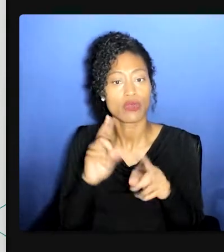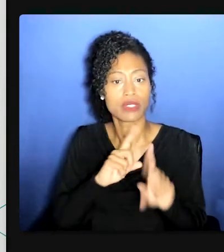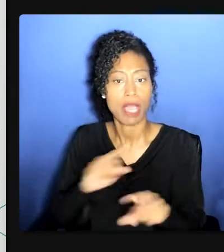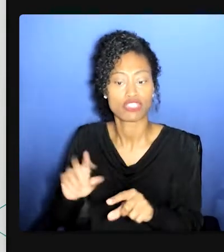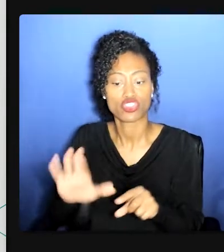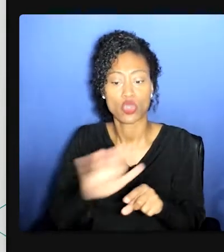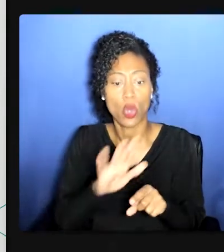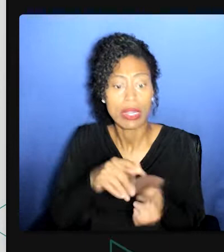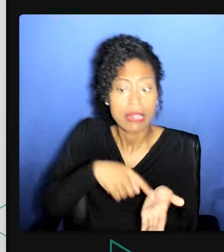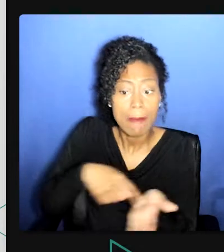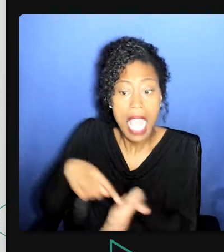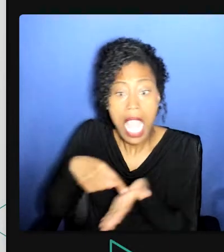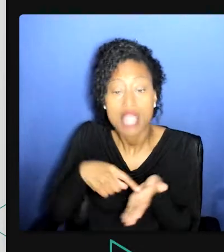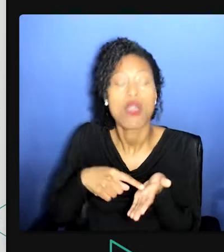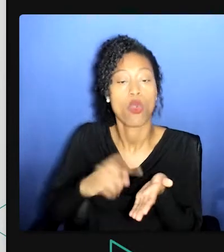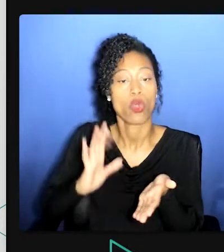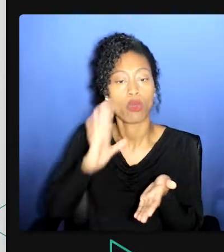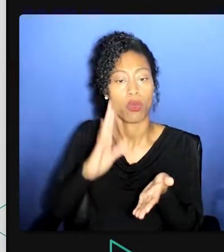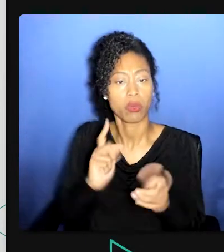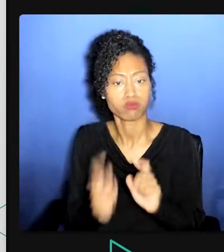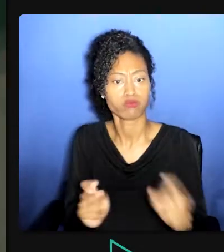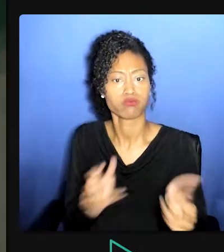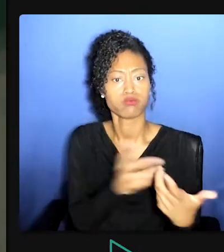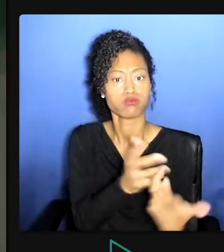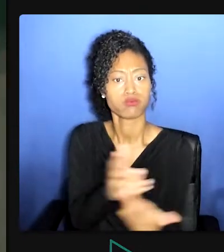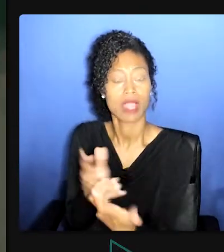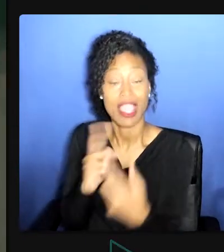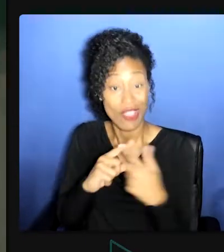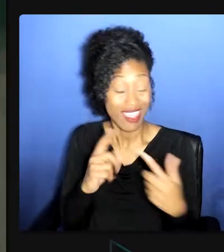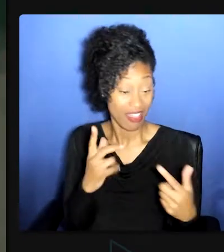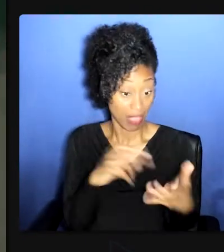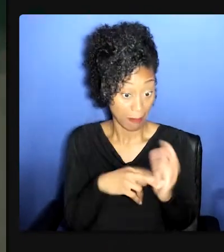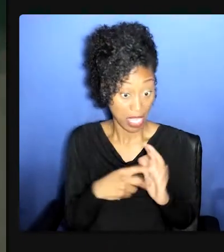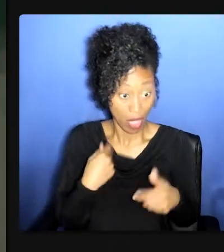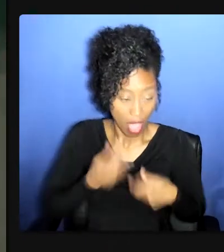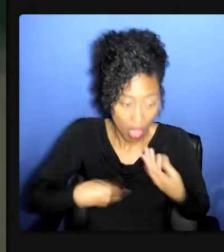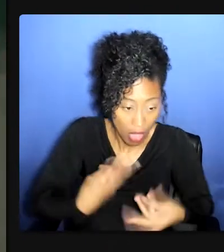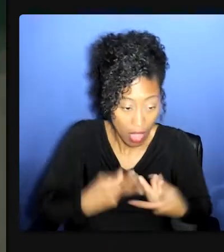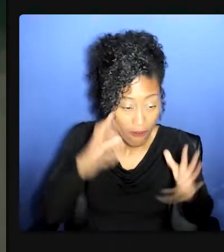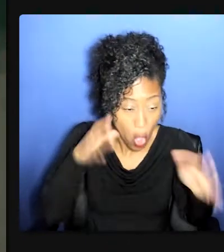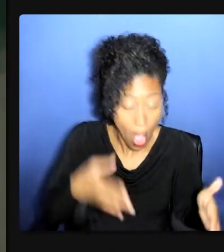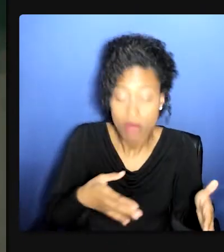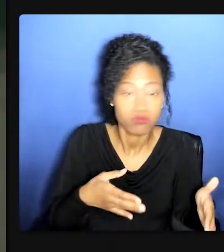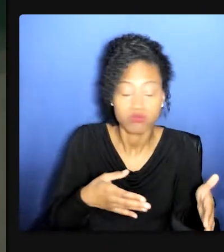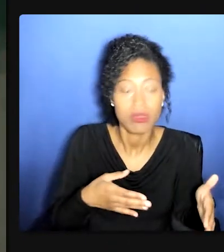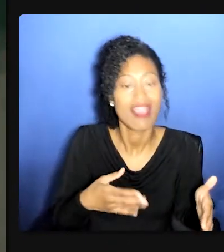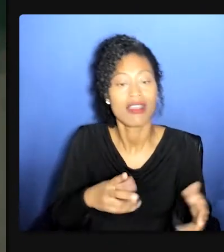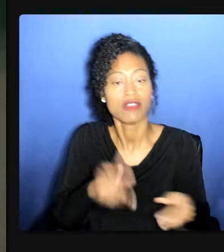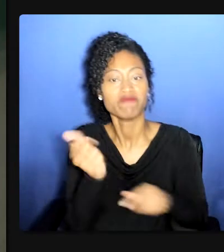in response to your player demands so you can focus on what you do best. Creating your games.